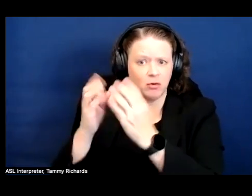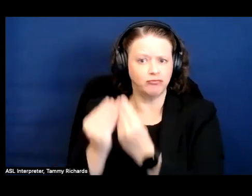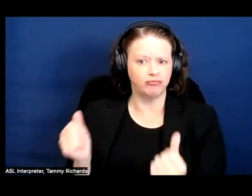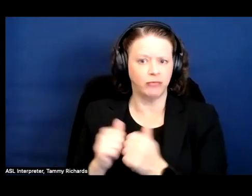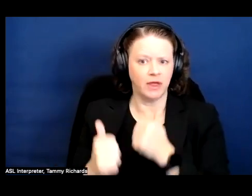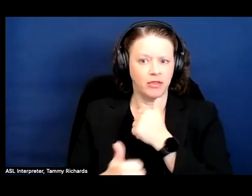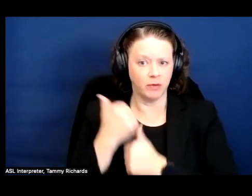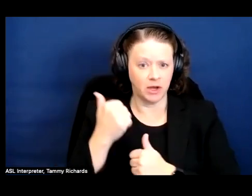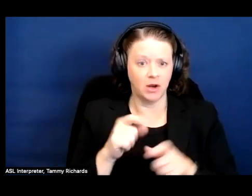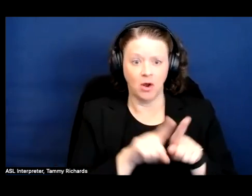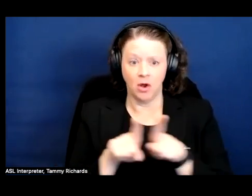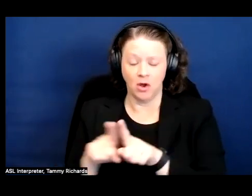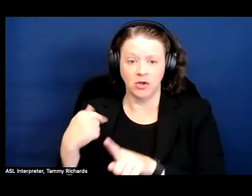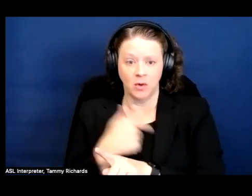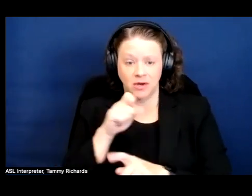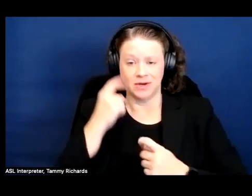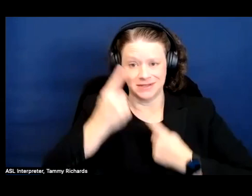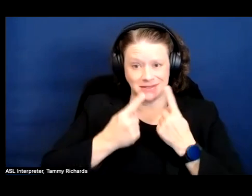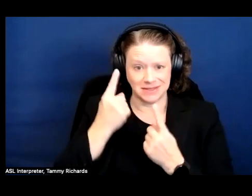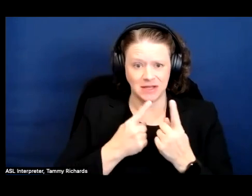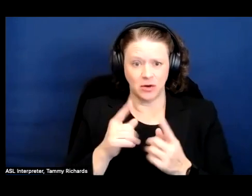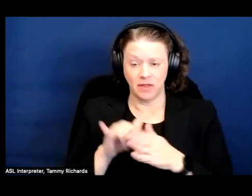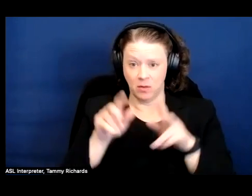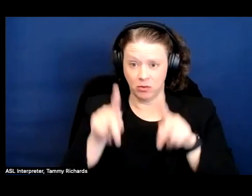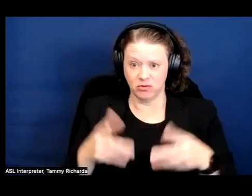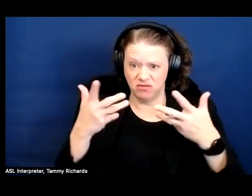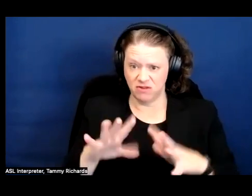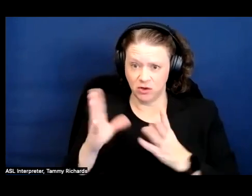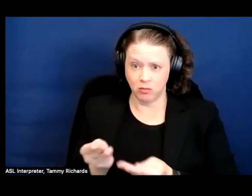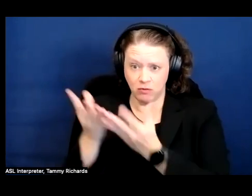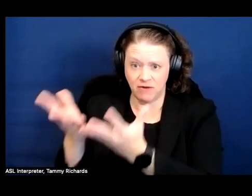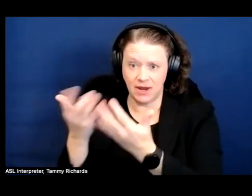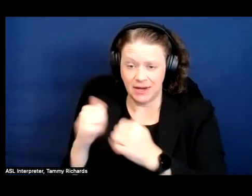that it's reasonable to have the assistance animal there and that there's some kind of a connection